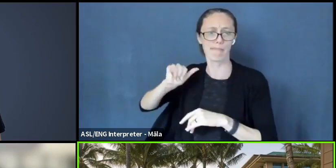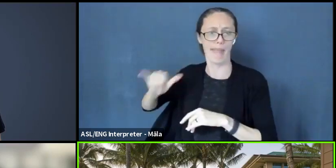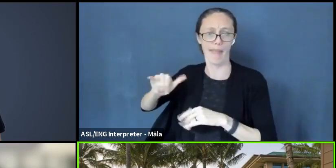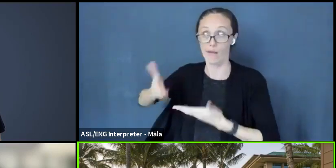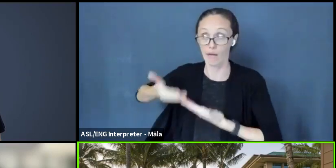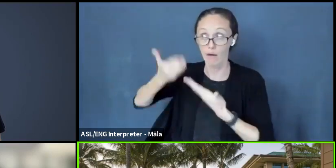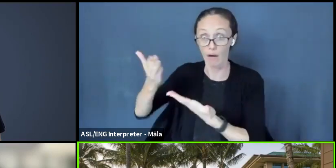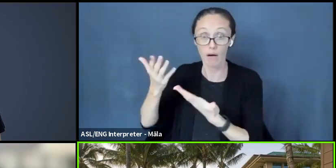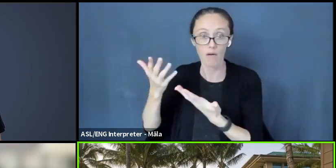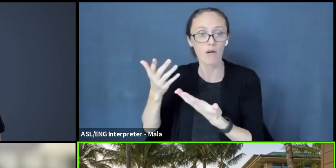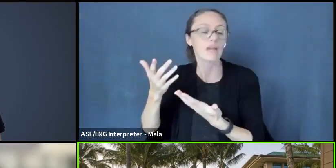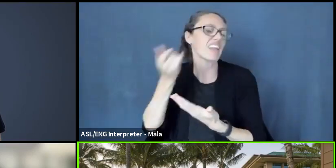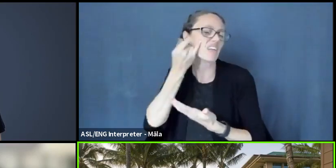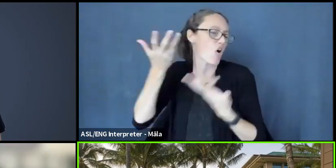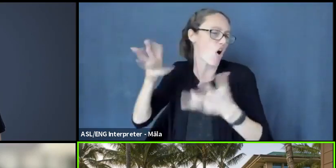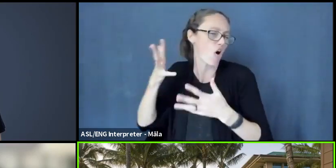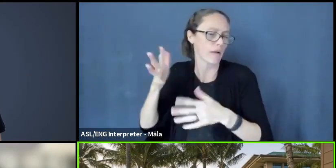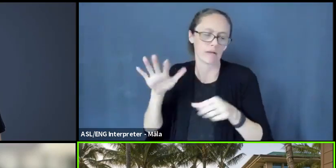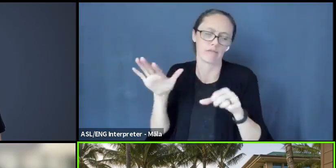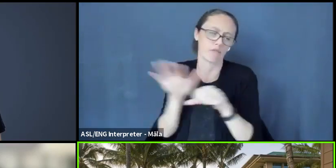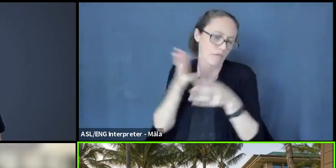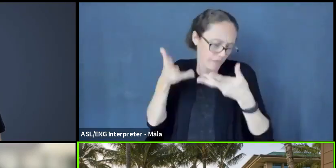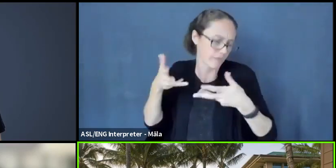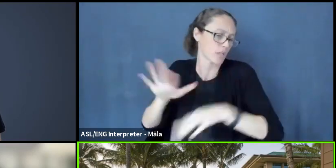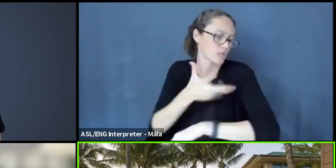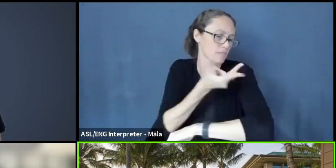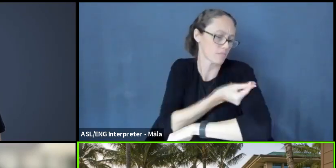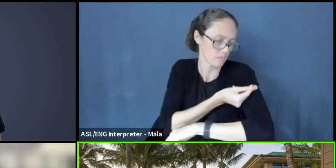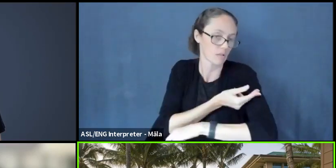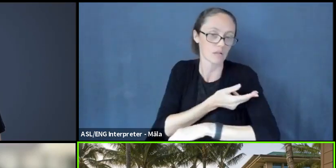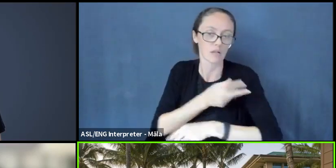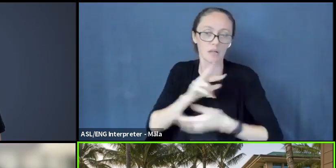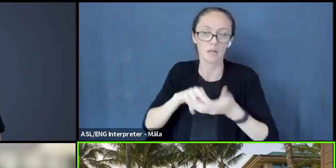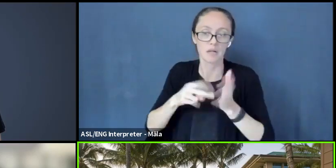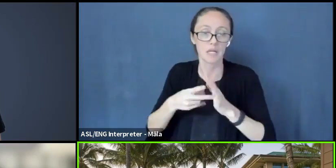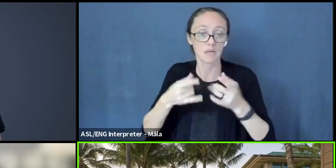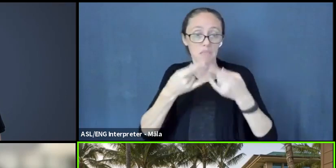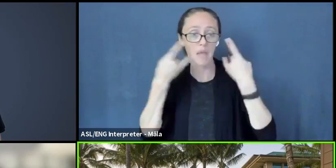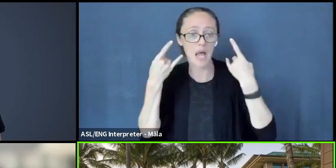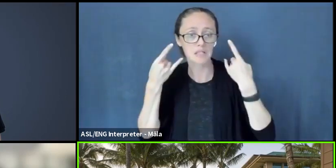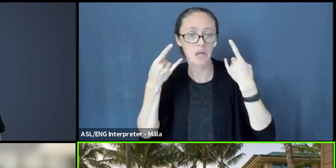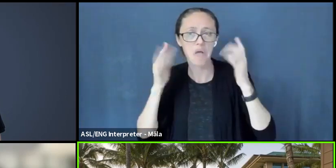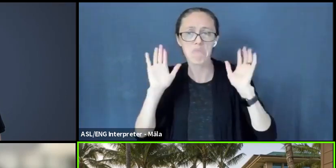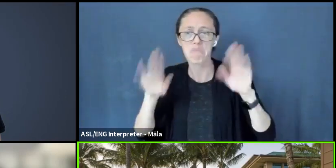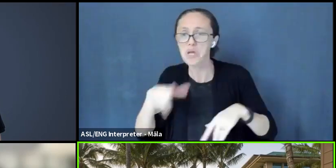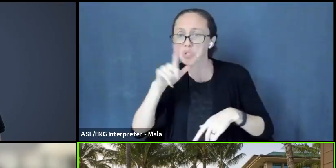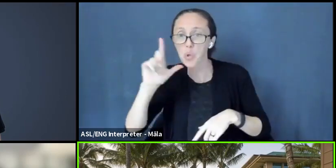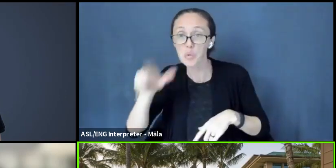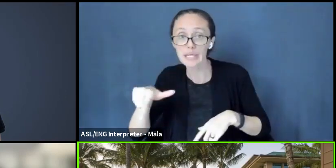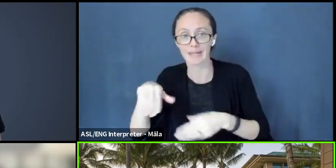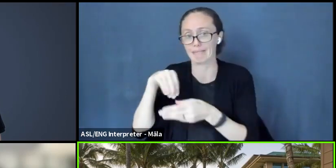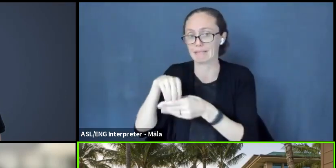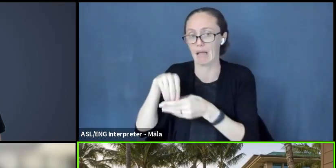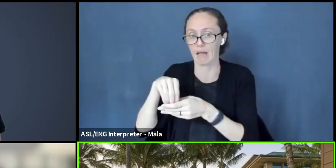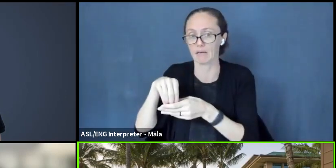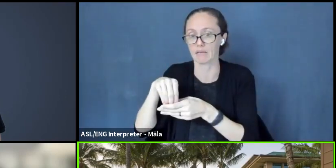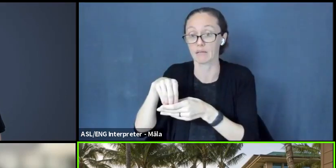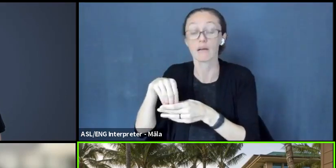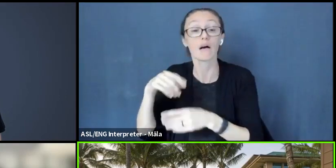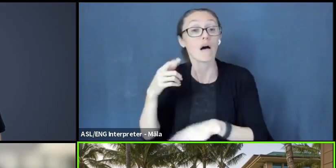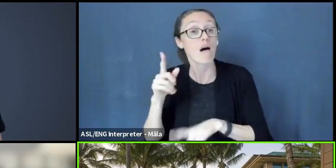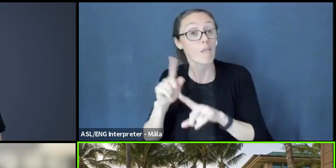For fully vaccinated people, didn't need to wear a mask indoors.